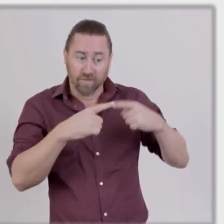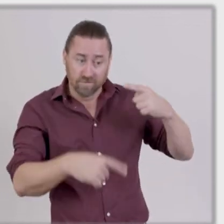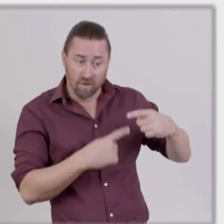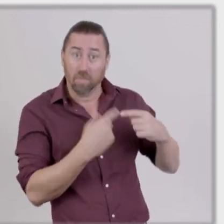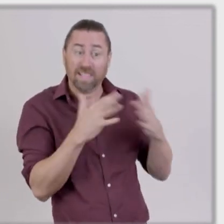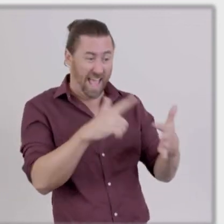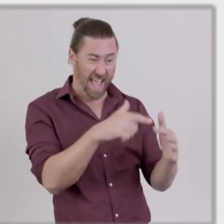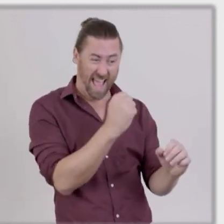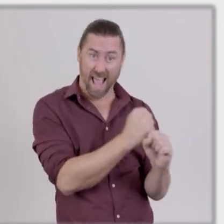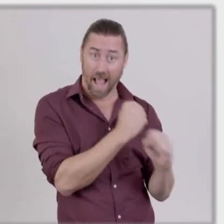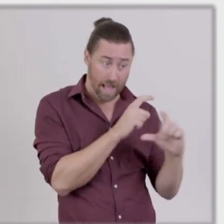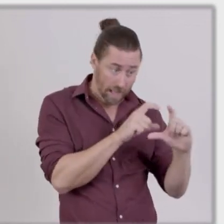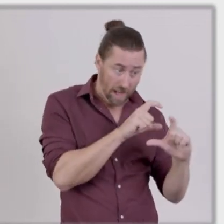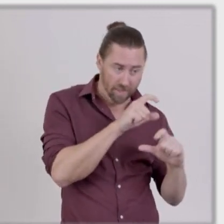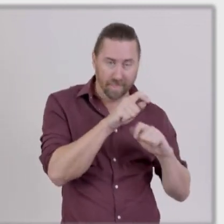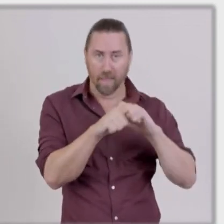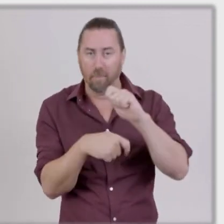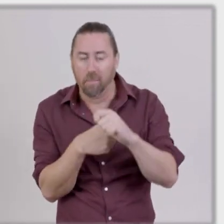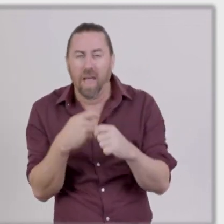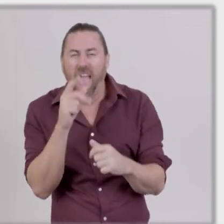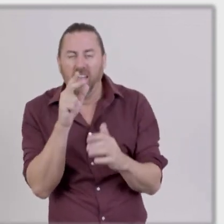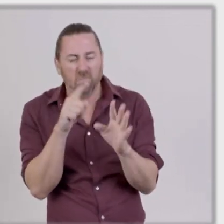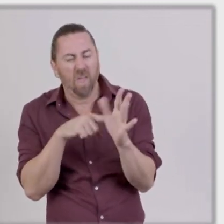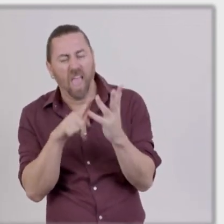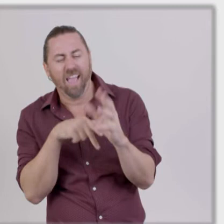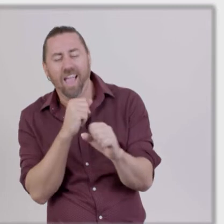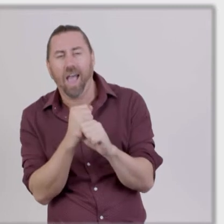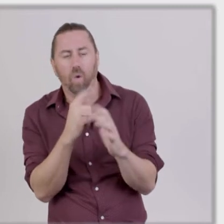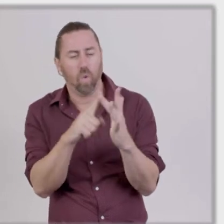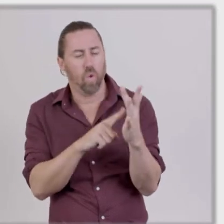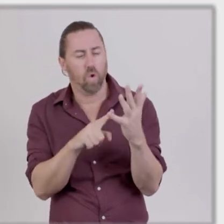An egg stage, a young or juvenile stage, and an adult stage.